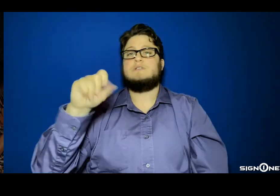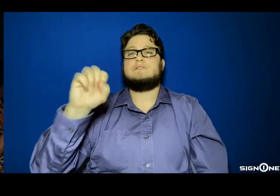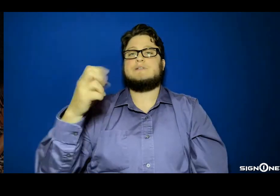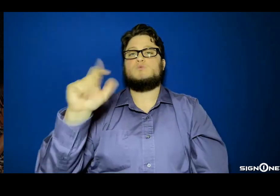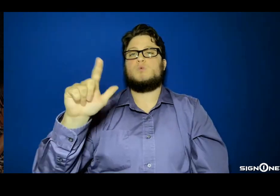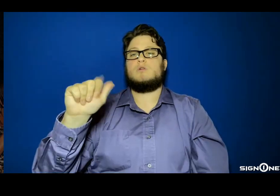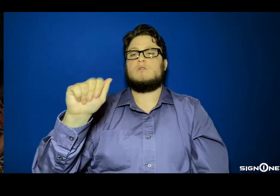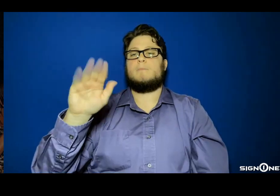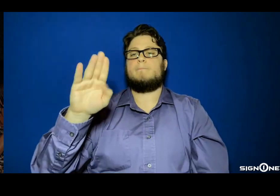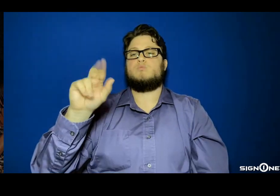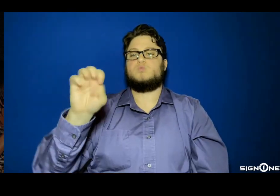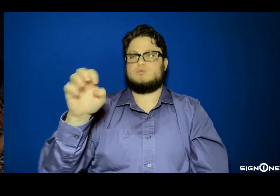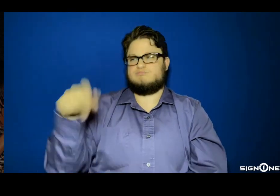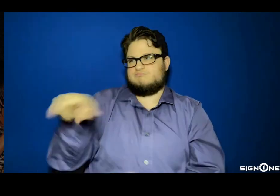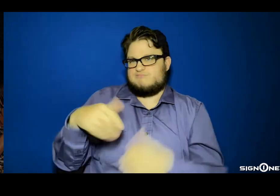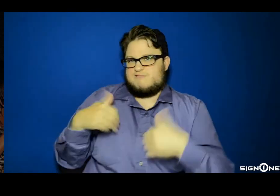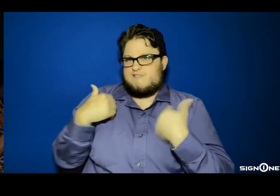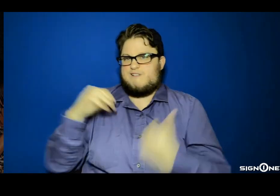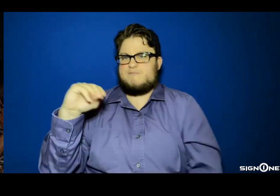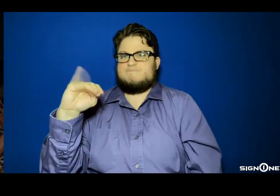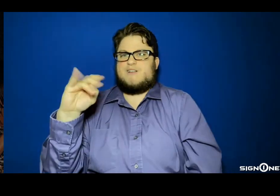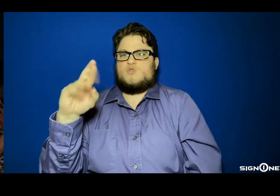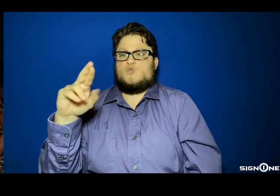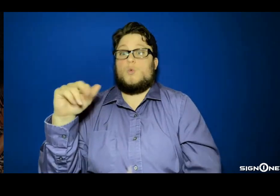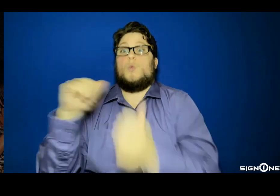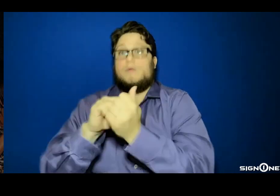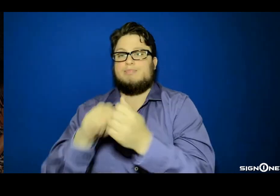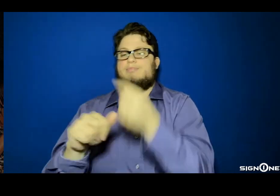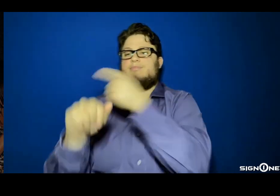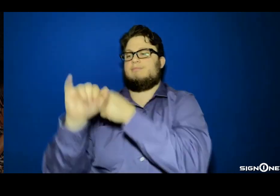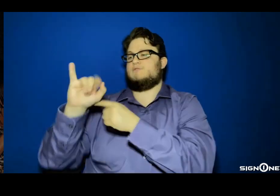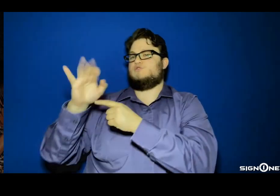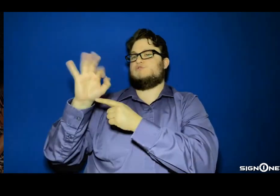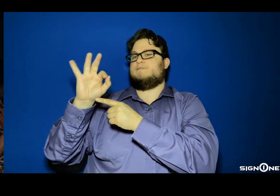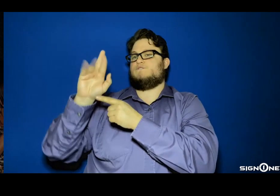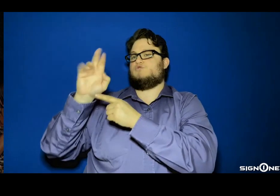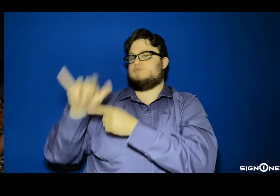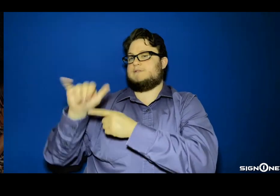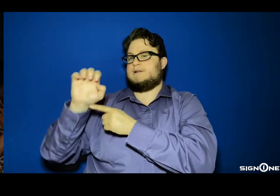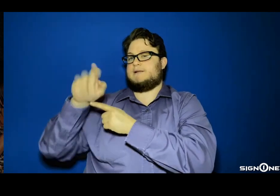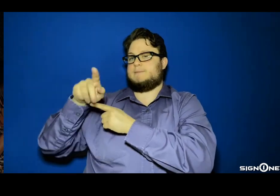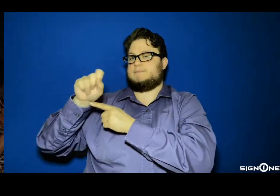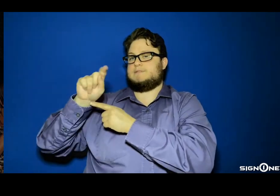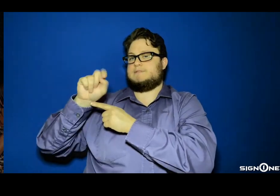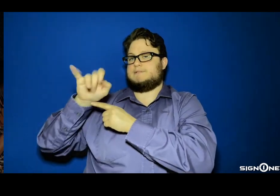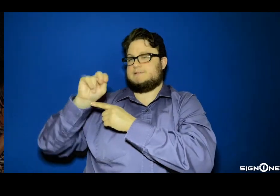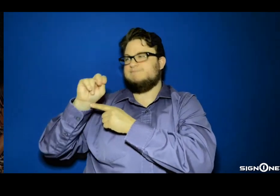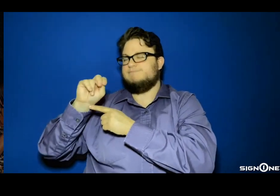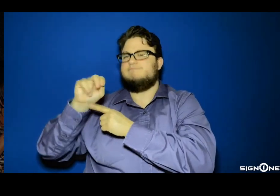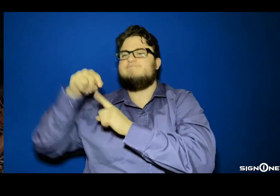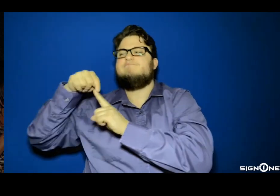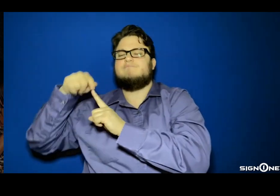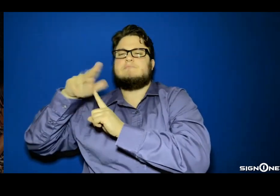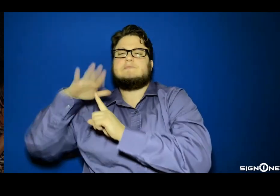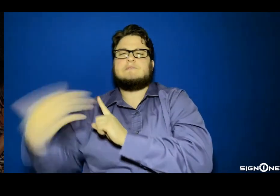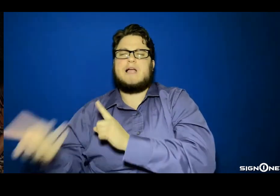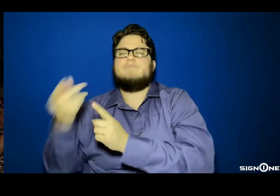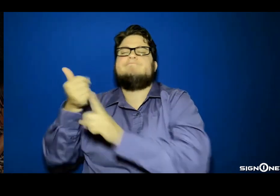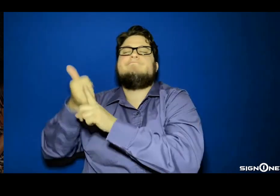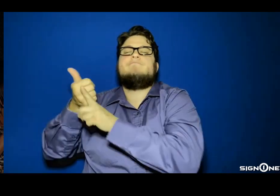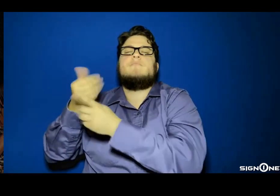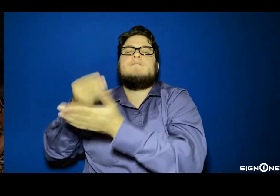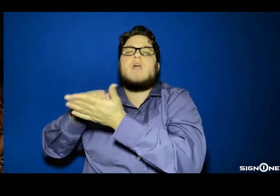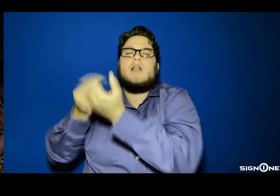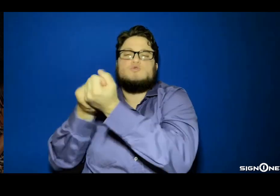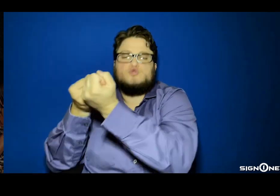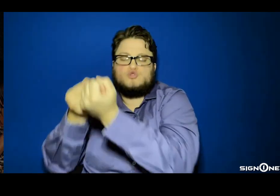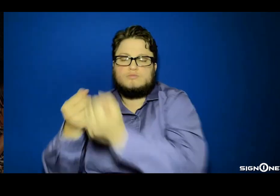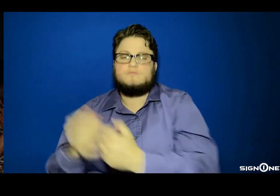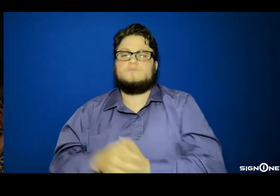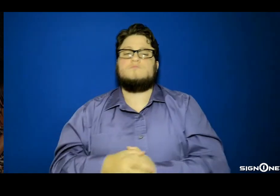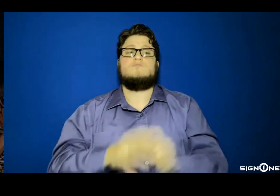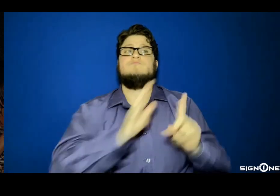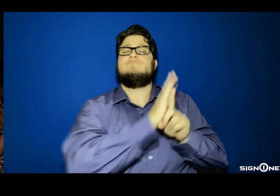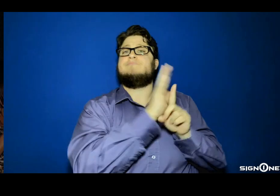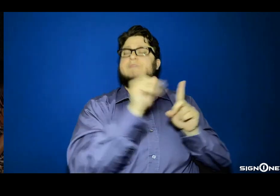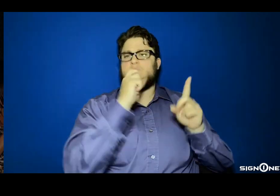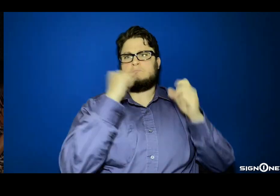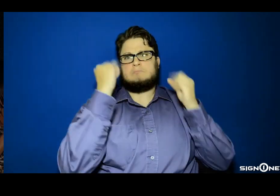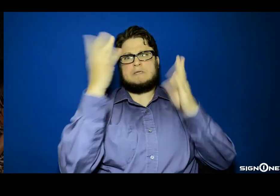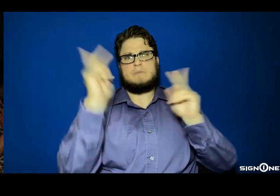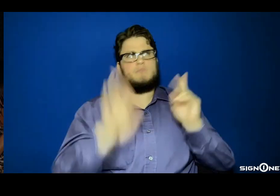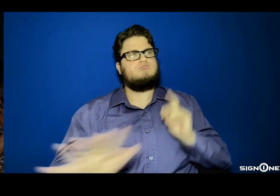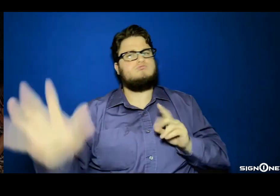to sexually abuse minors with deceased financier Jeffrey Epstein, her case is being watched